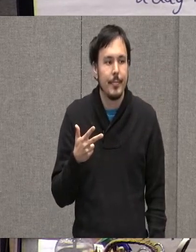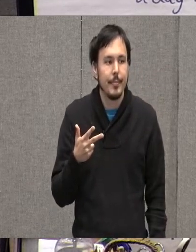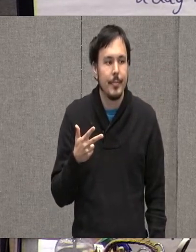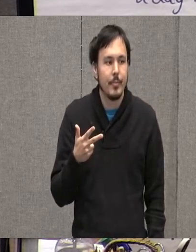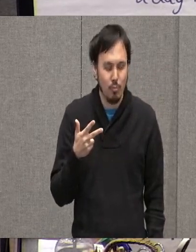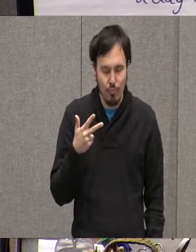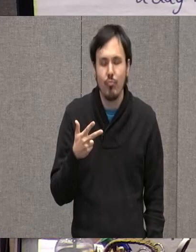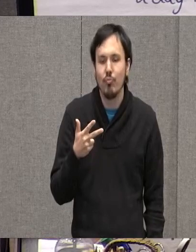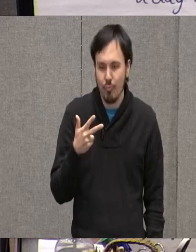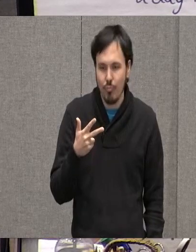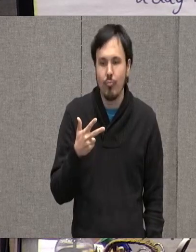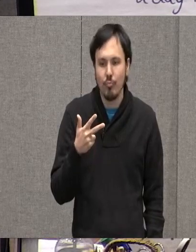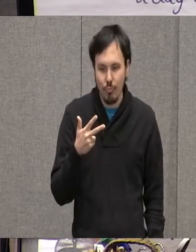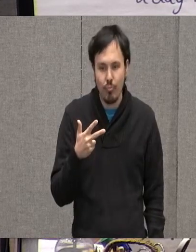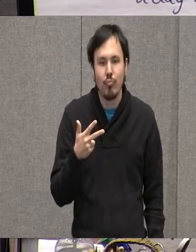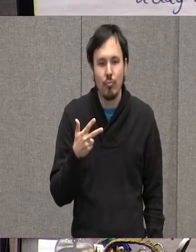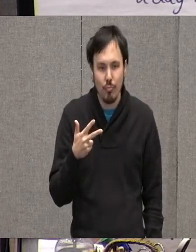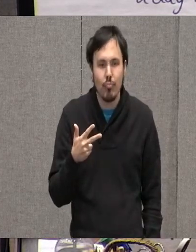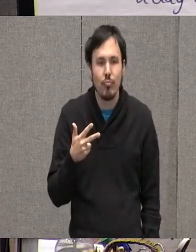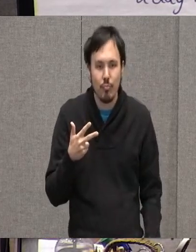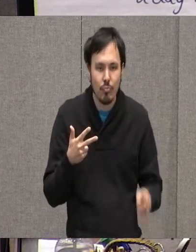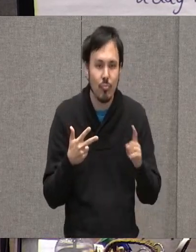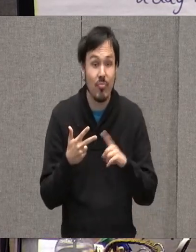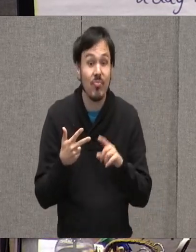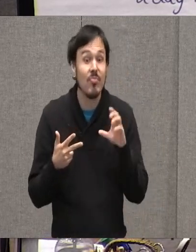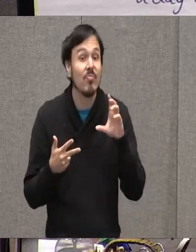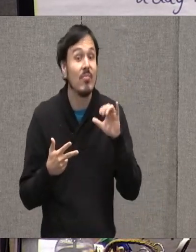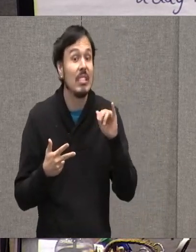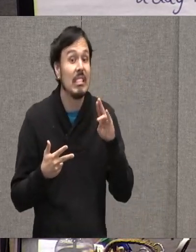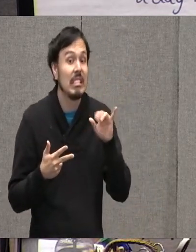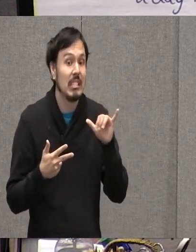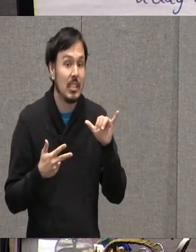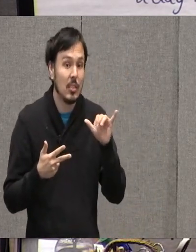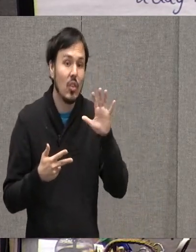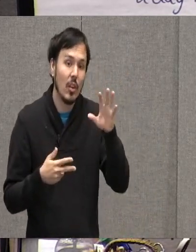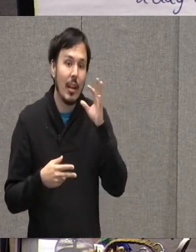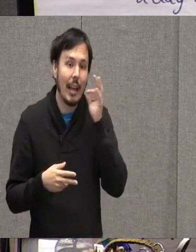All right Cindy's cats often share a carton of cat milk.